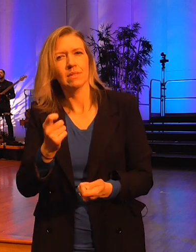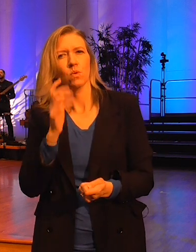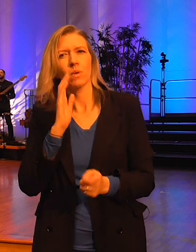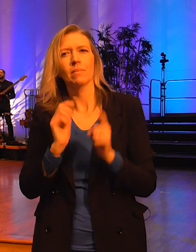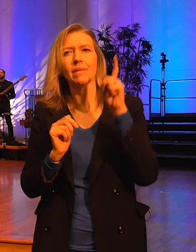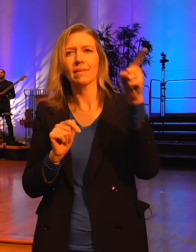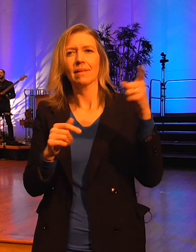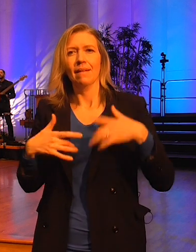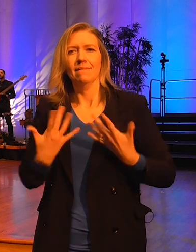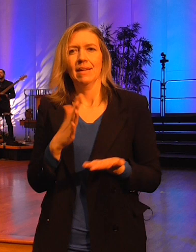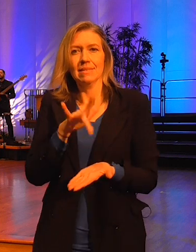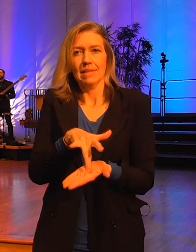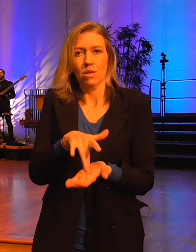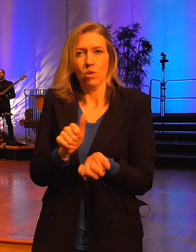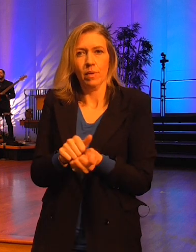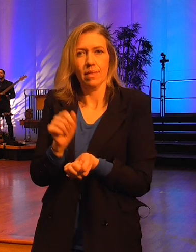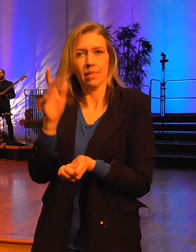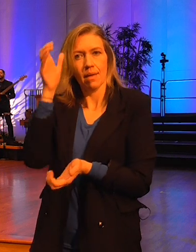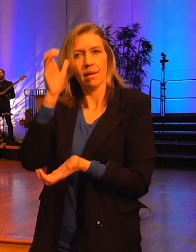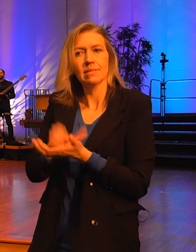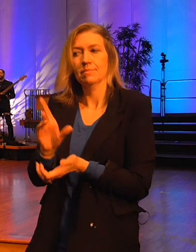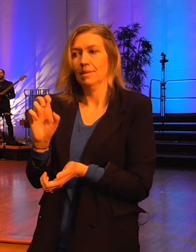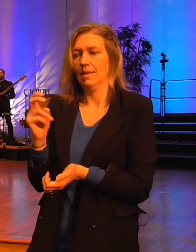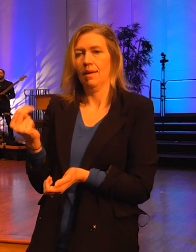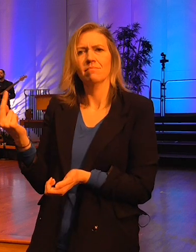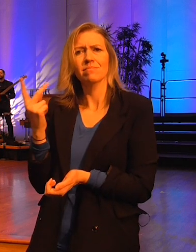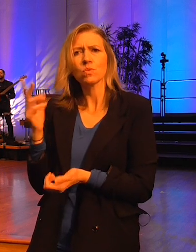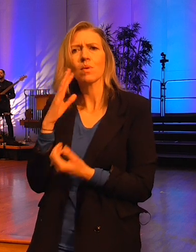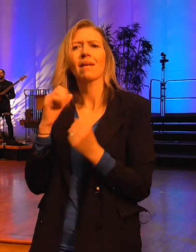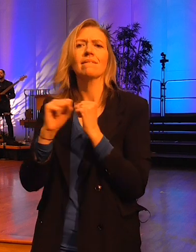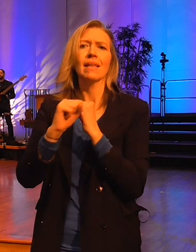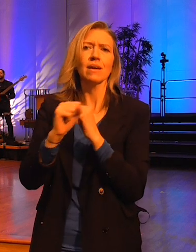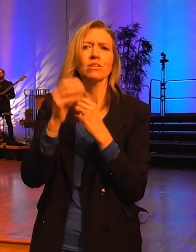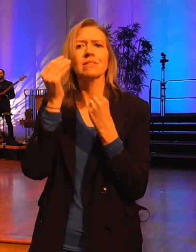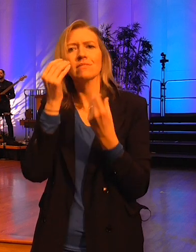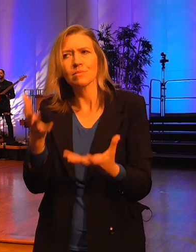Ken afterwards with flyers and information come and see us we'd love to have you travel with us